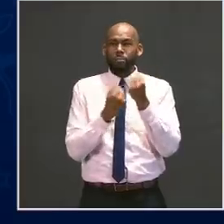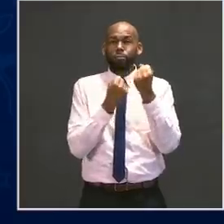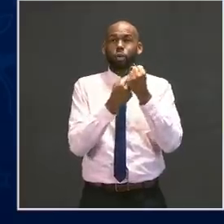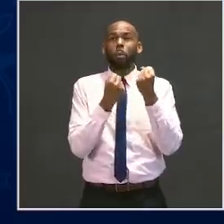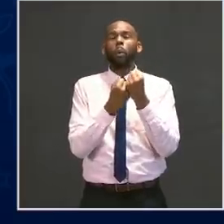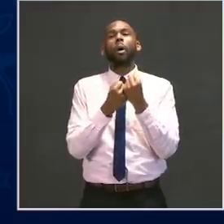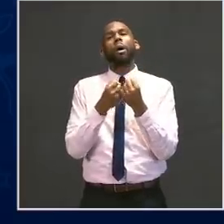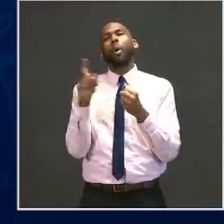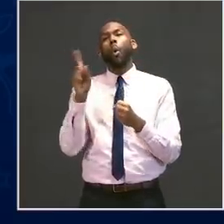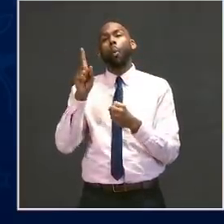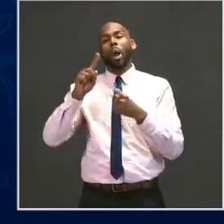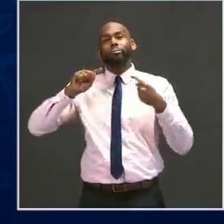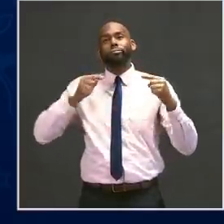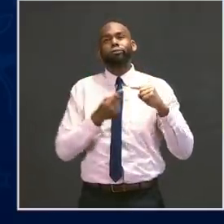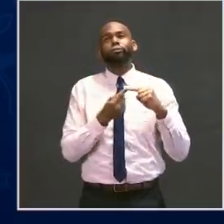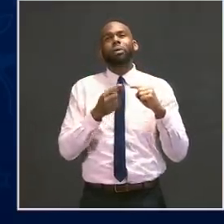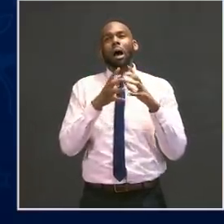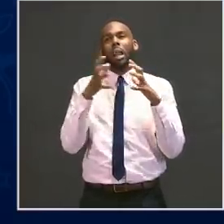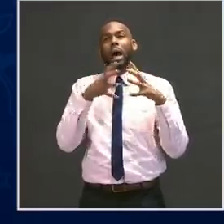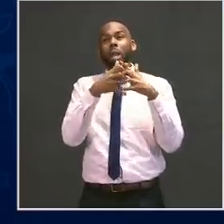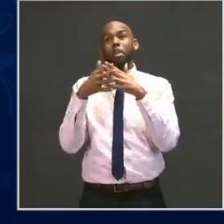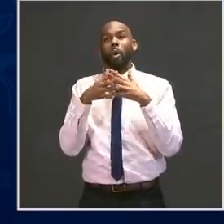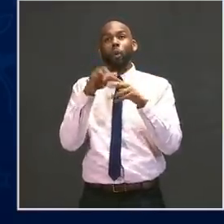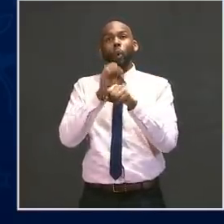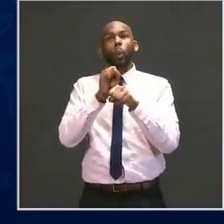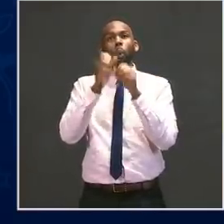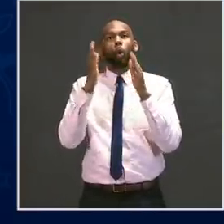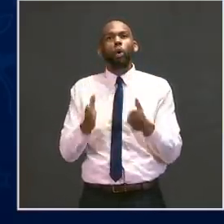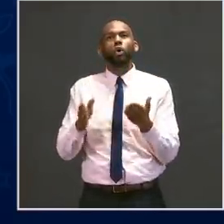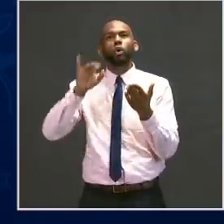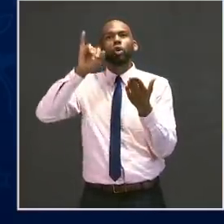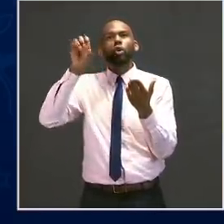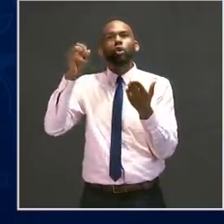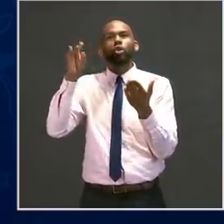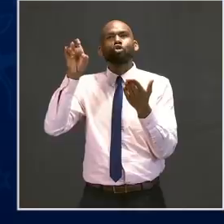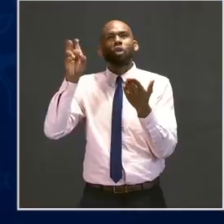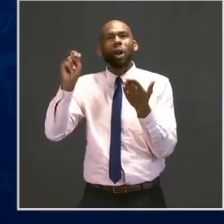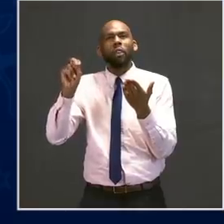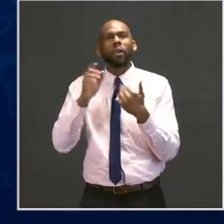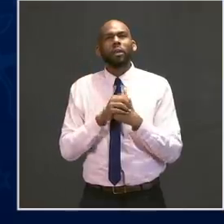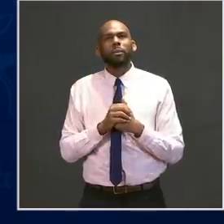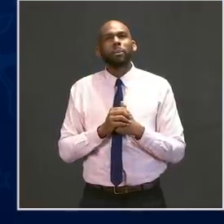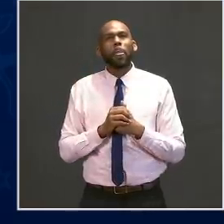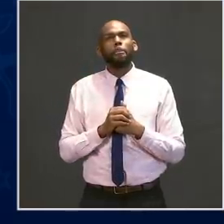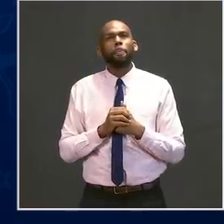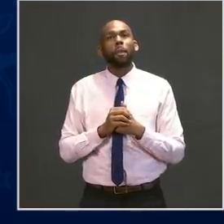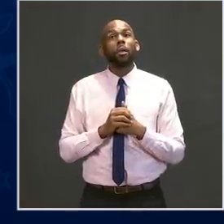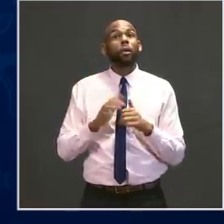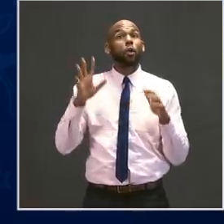With that, go ahead, Jonathan. The Press: Thank you very much. Ms. Psaki: Sure. The Press: A couple other topics for you. First, the President earlier today